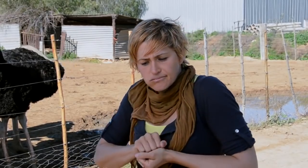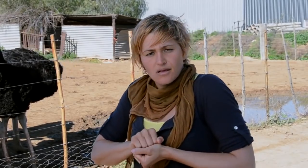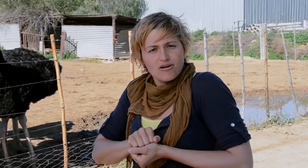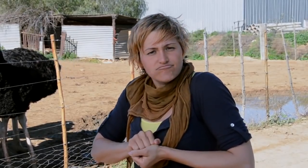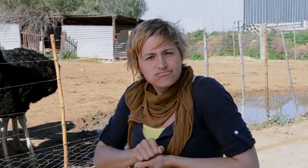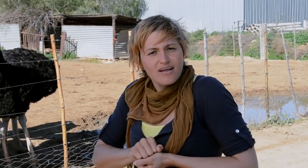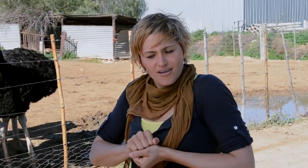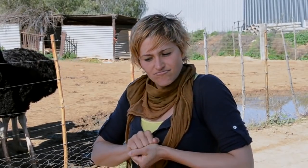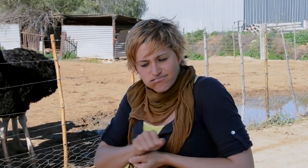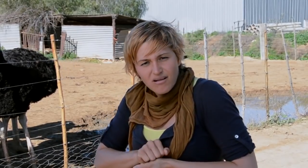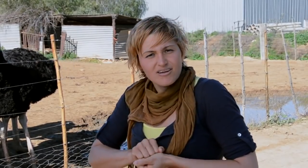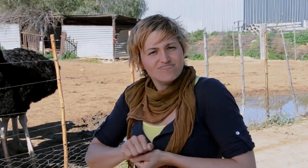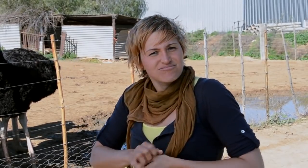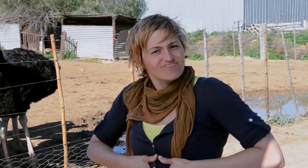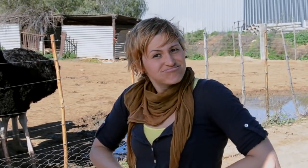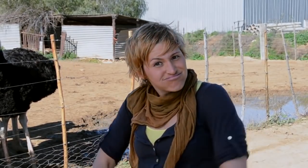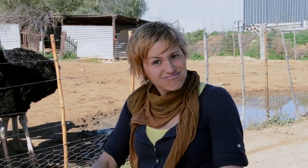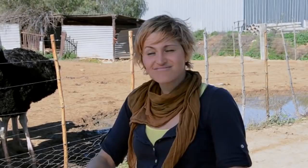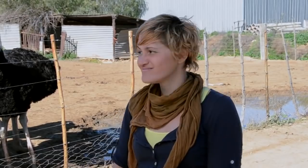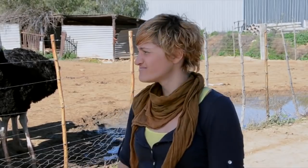break down the green in their stomachs.